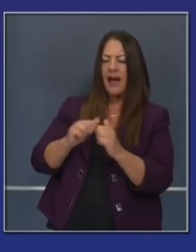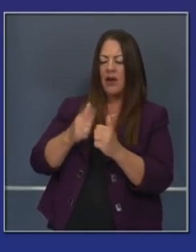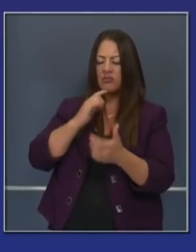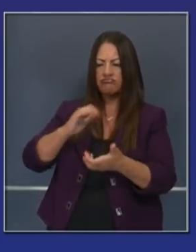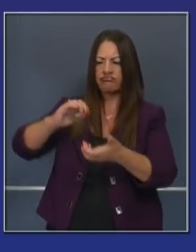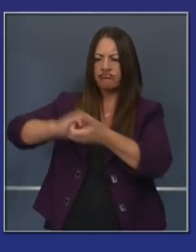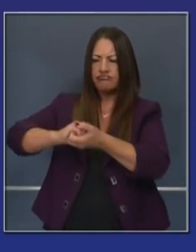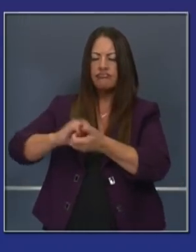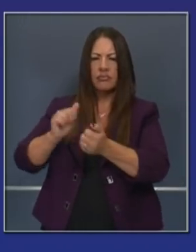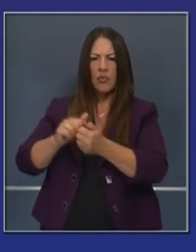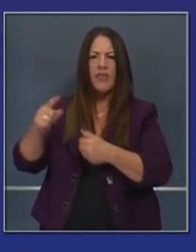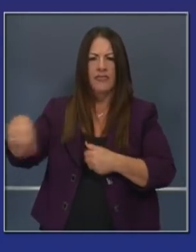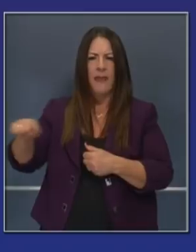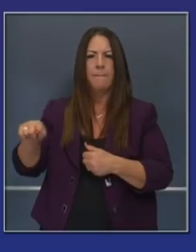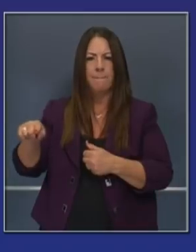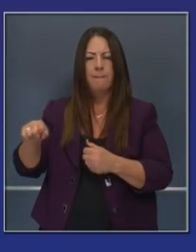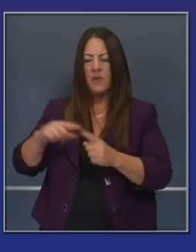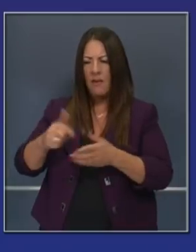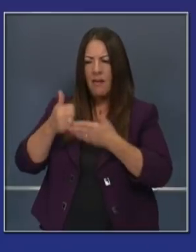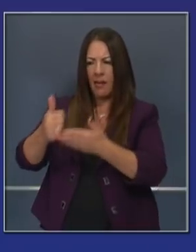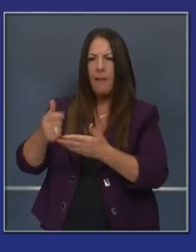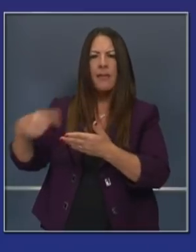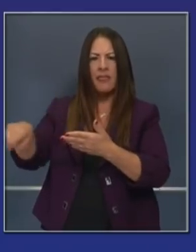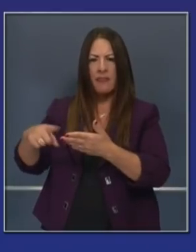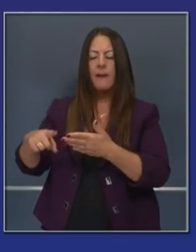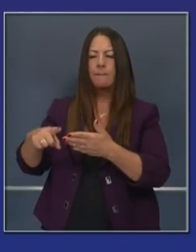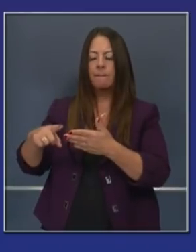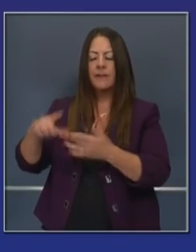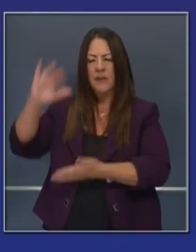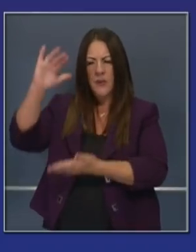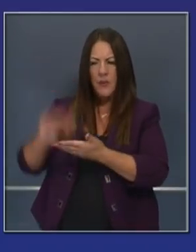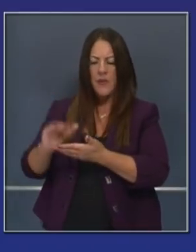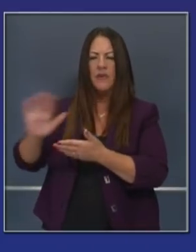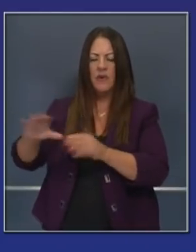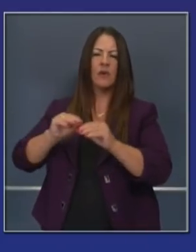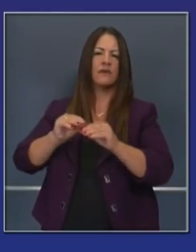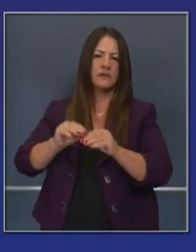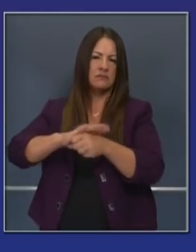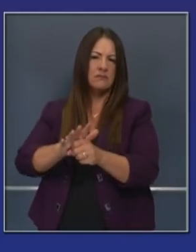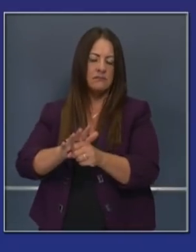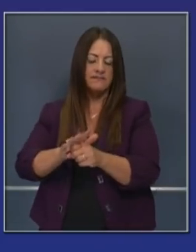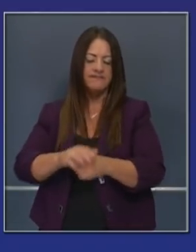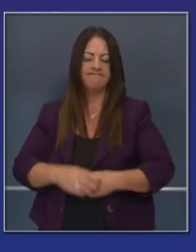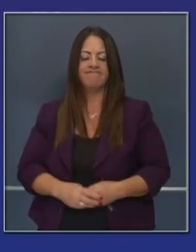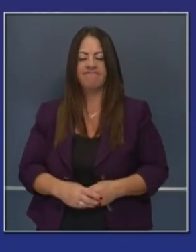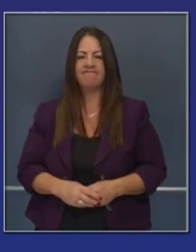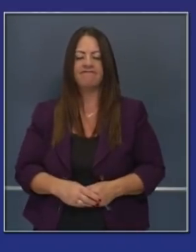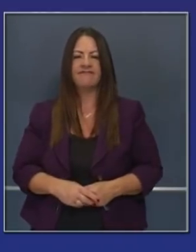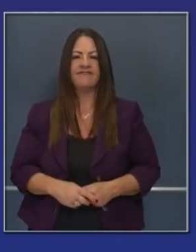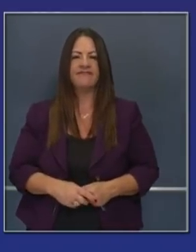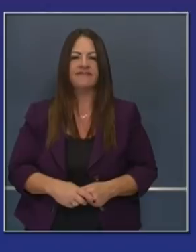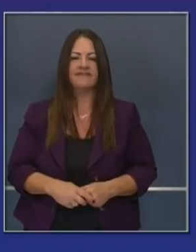INTO THE DATA UNDERSTANDING IT VERY WELL SO THAT WE CAN TAKE THE APPROPRIATE STEPS IN